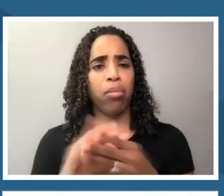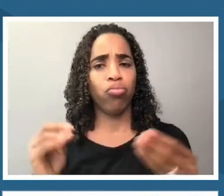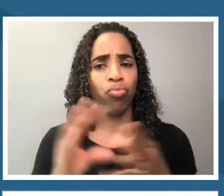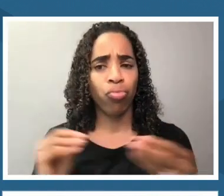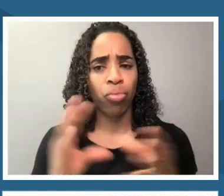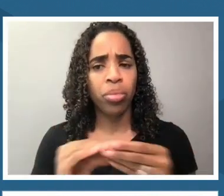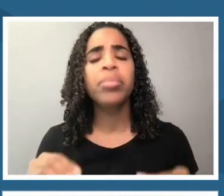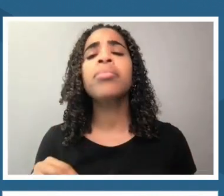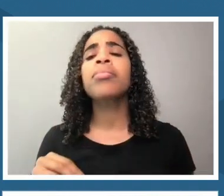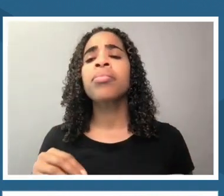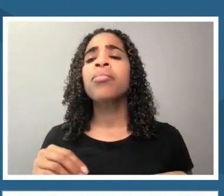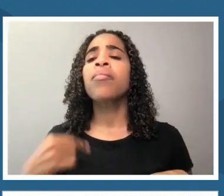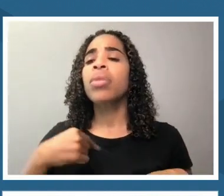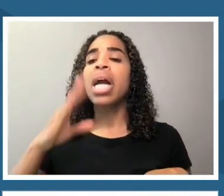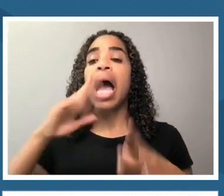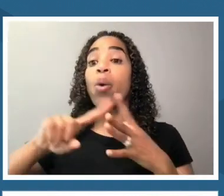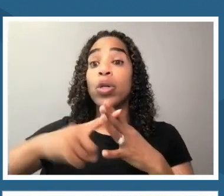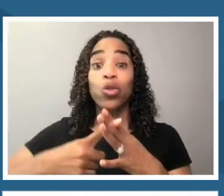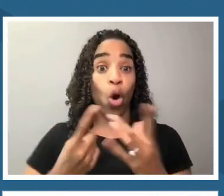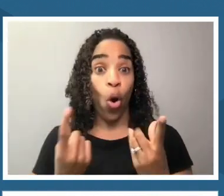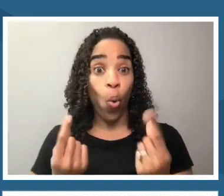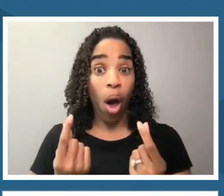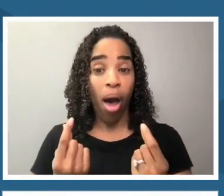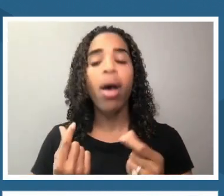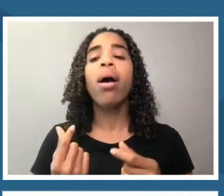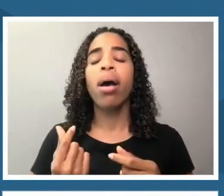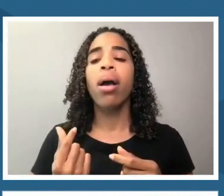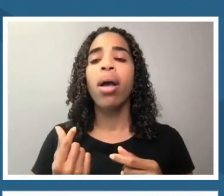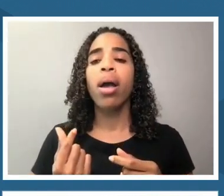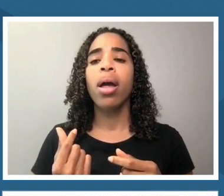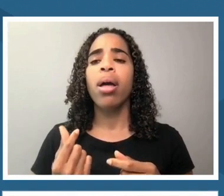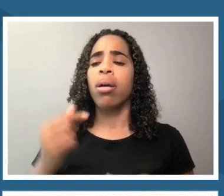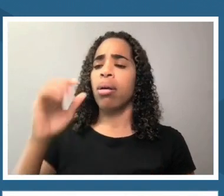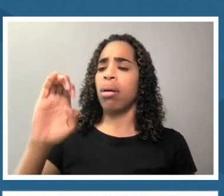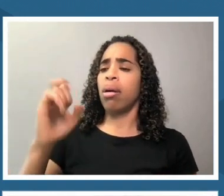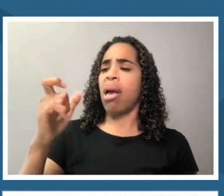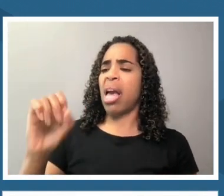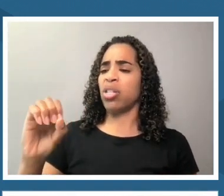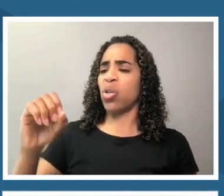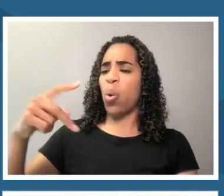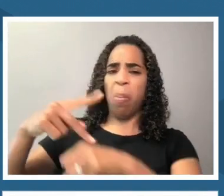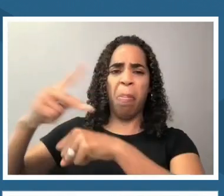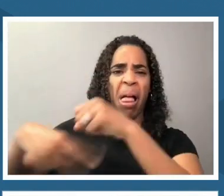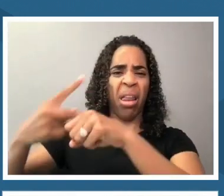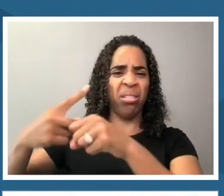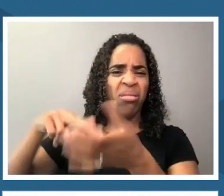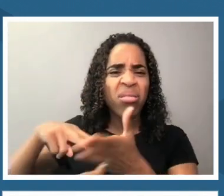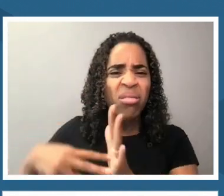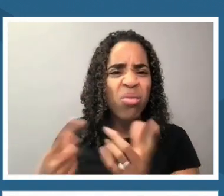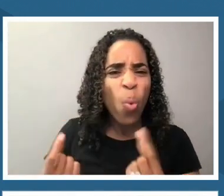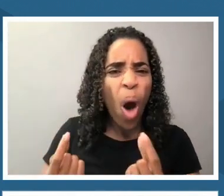start just by telling you what we call an exoplanet